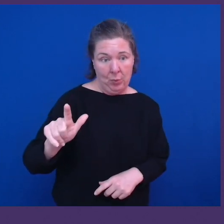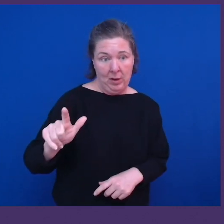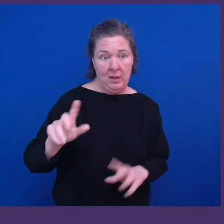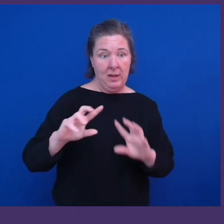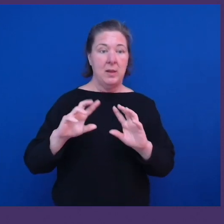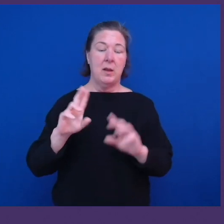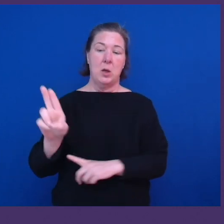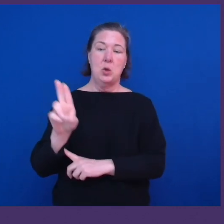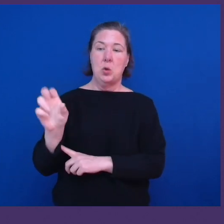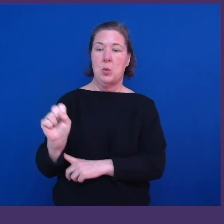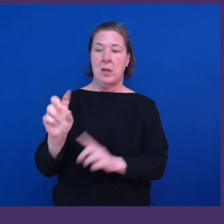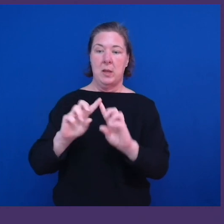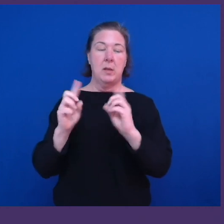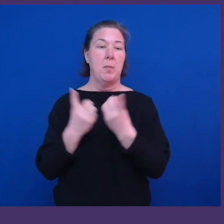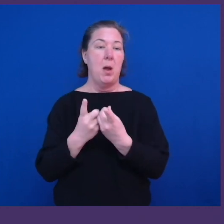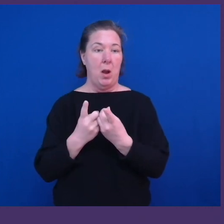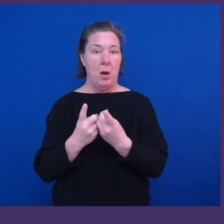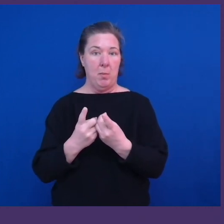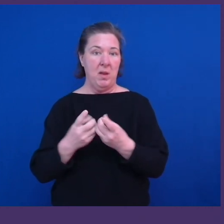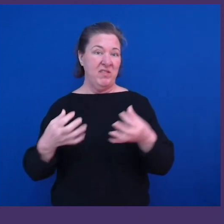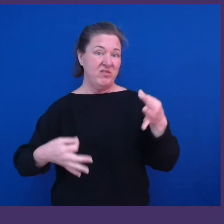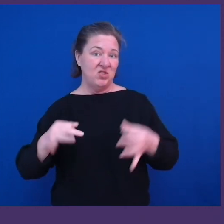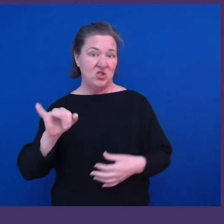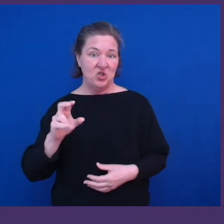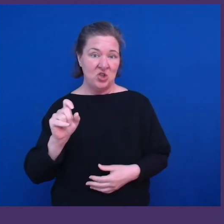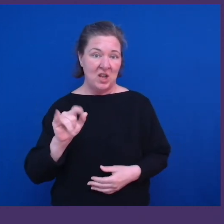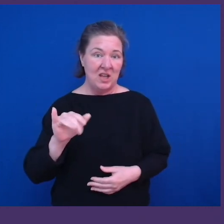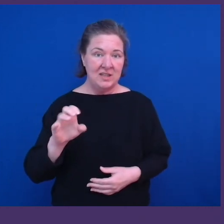of Justice finalized, I want to emphasize, a very,